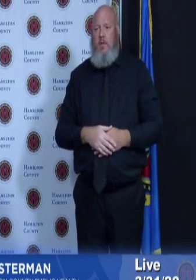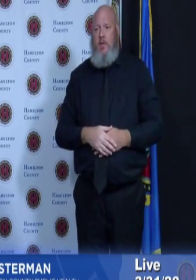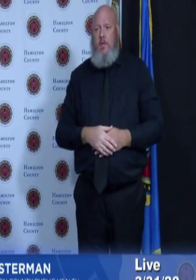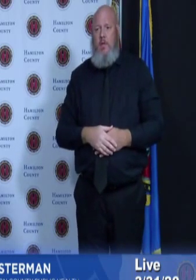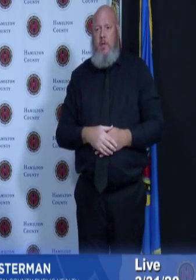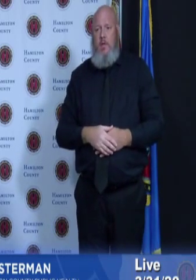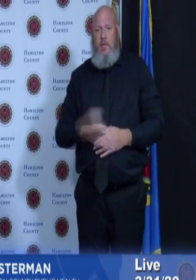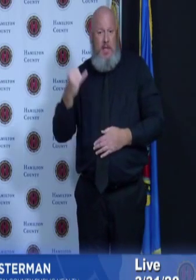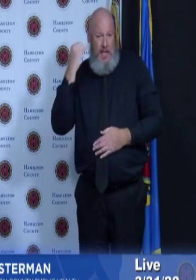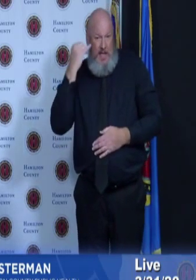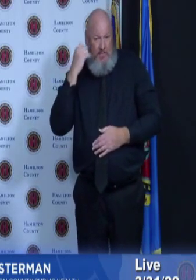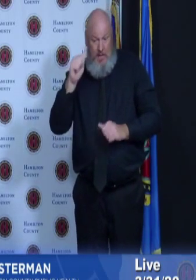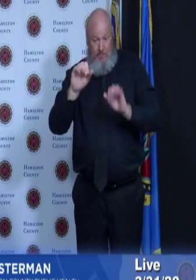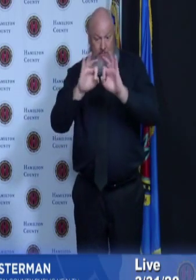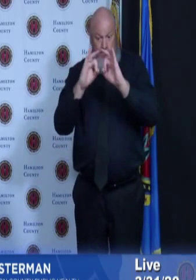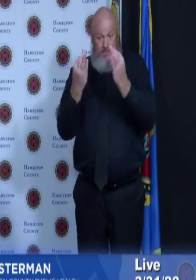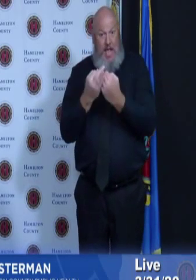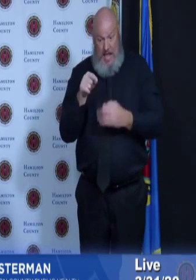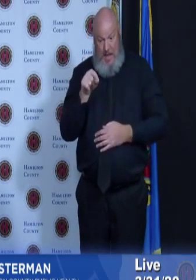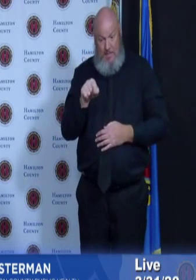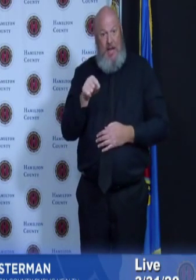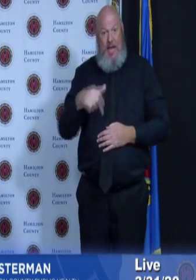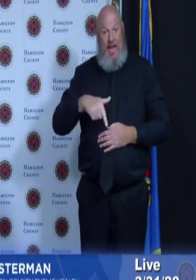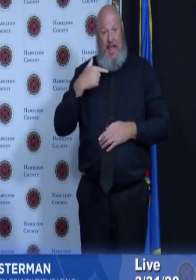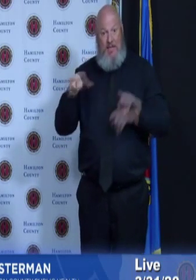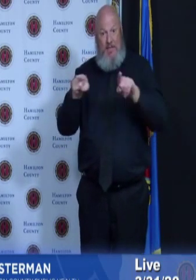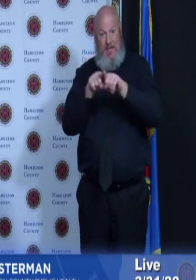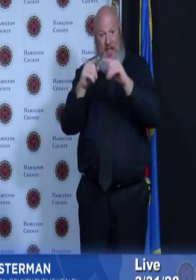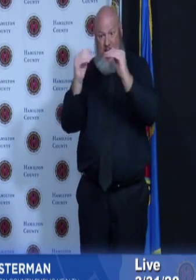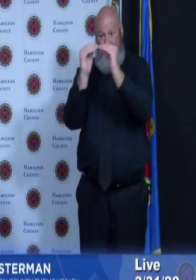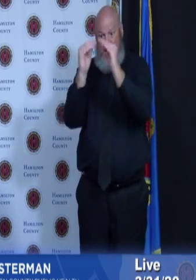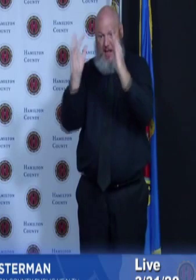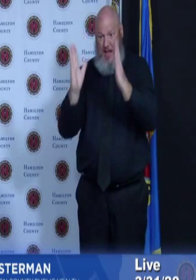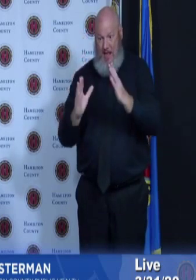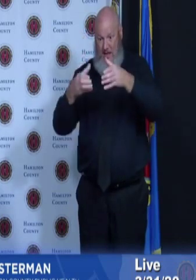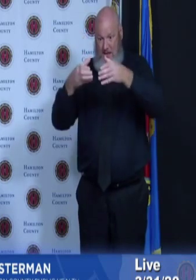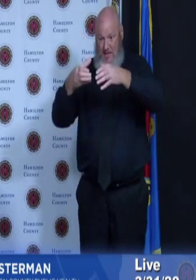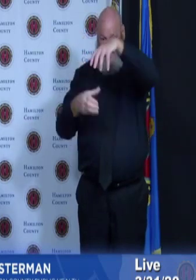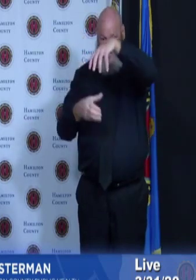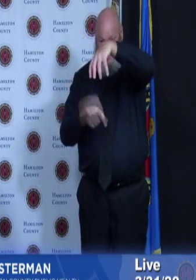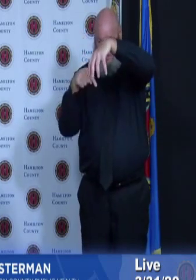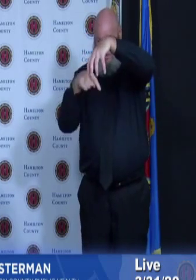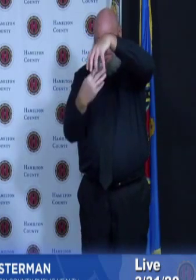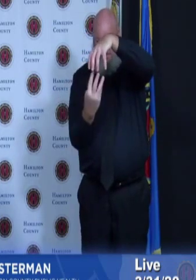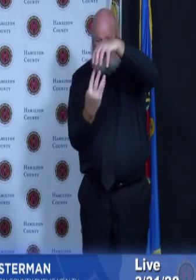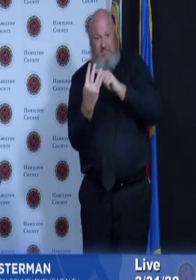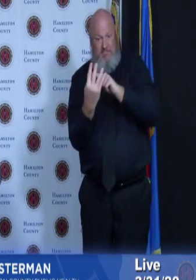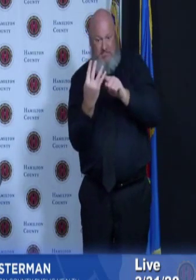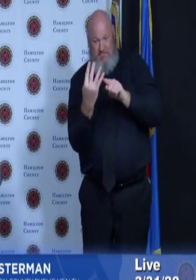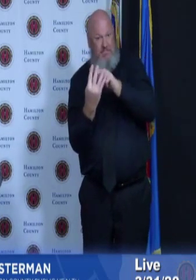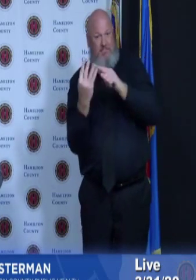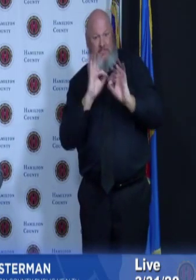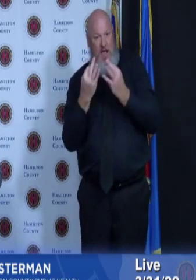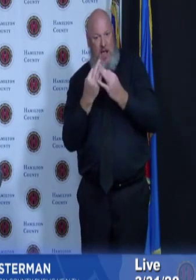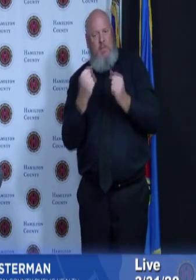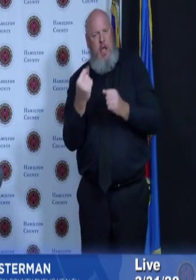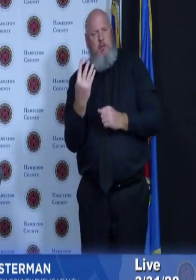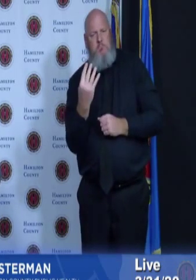you're if you're taking a walk with some neighbors that's awesome but leave six feet that six foot rule applies to anyone not as part of your household